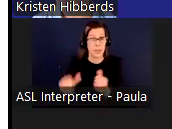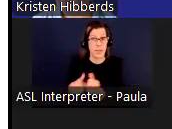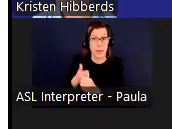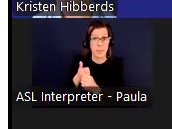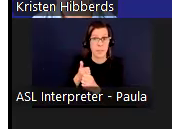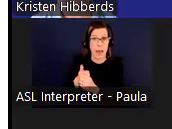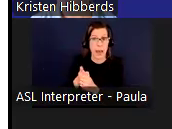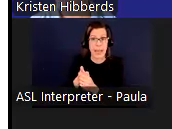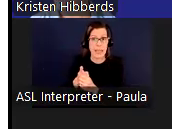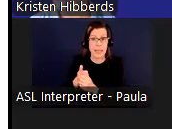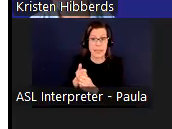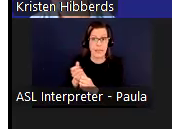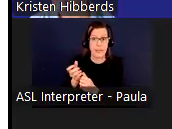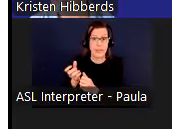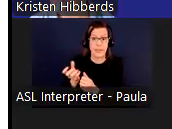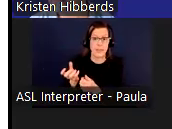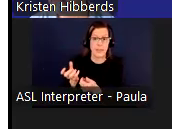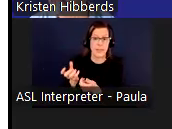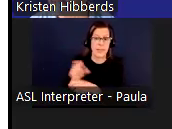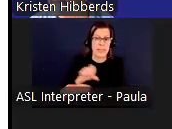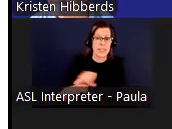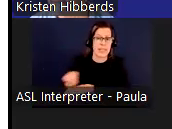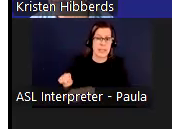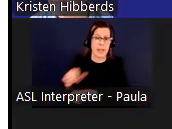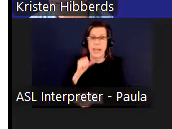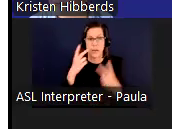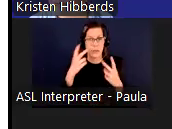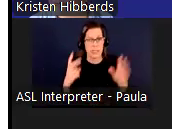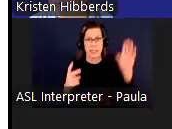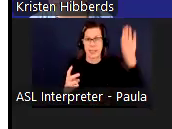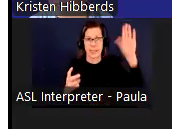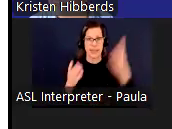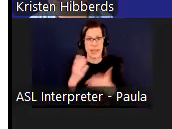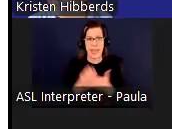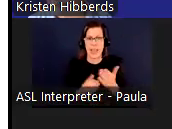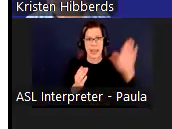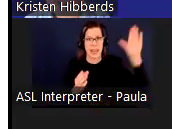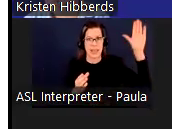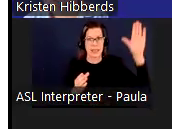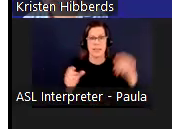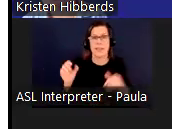but Oh yeah, I don't see hands does is someone Yep, Nicola is ready to go.